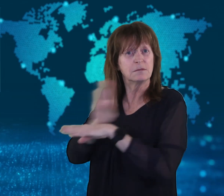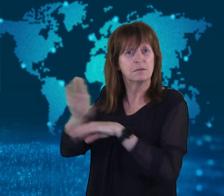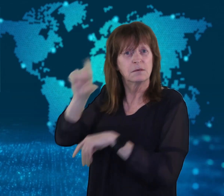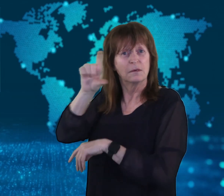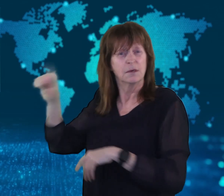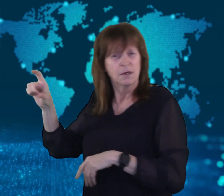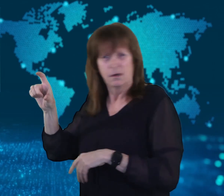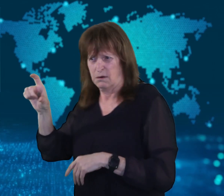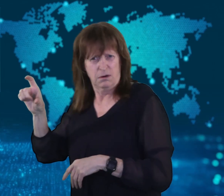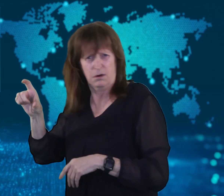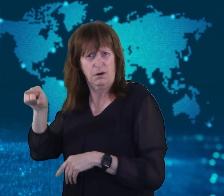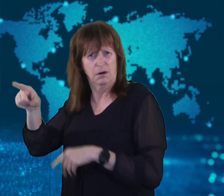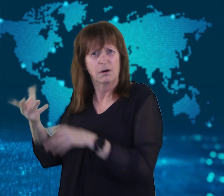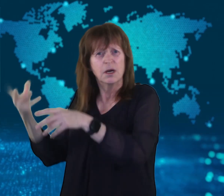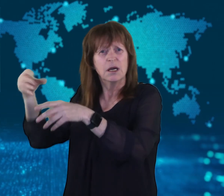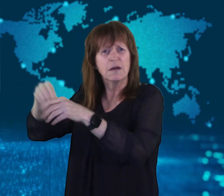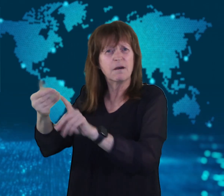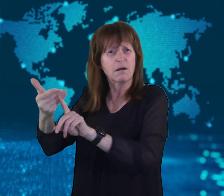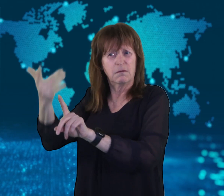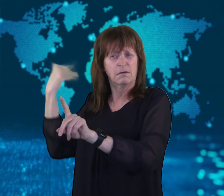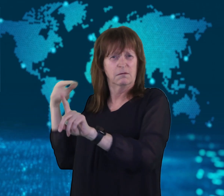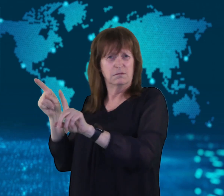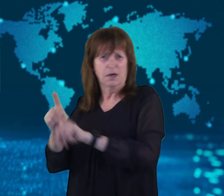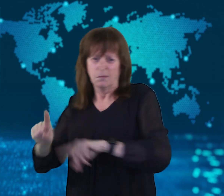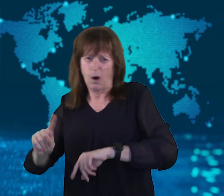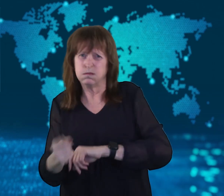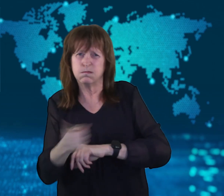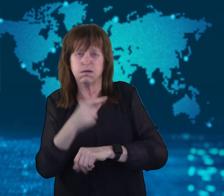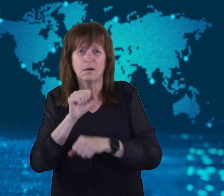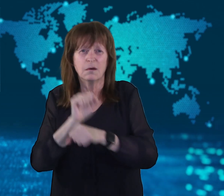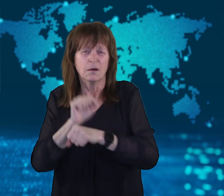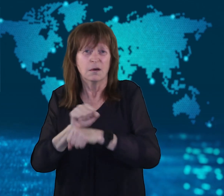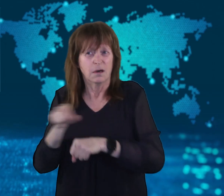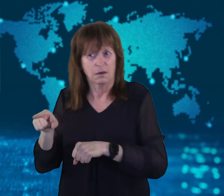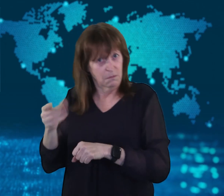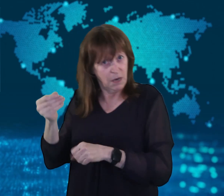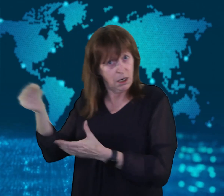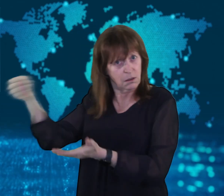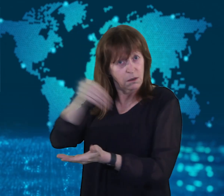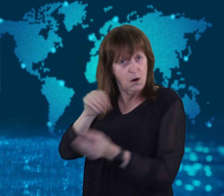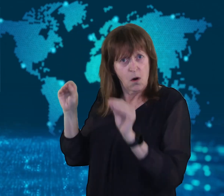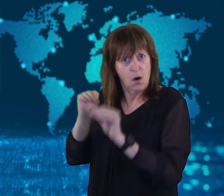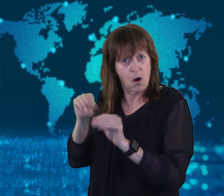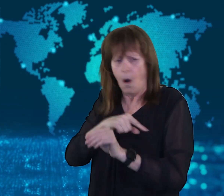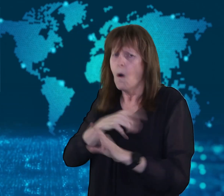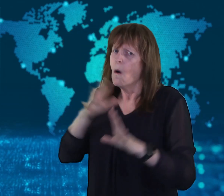the Japanese companies who were involved in the forced labor.